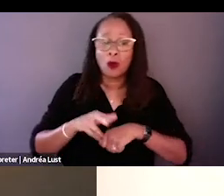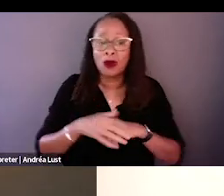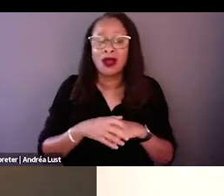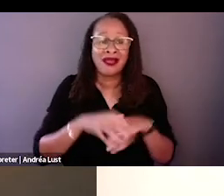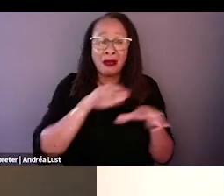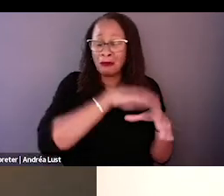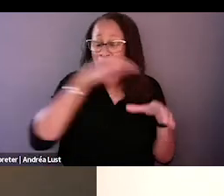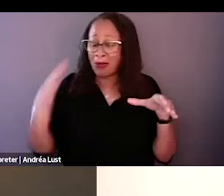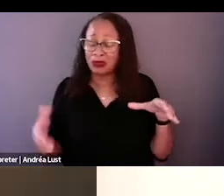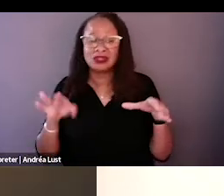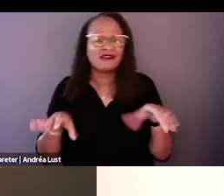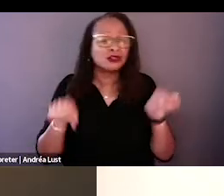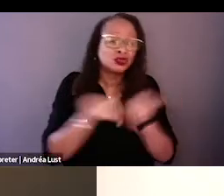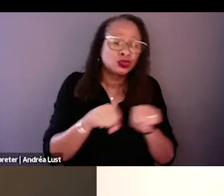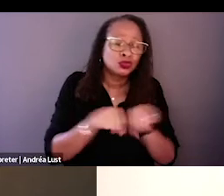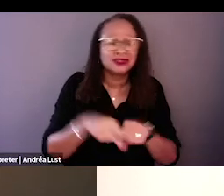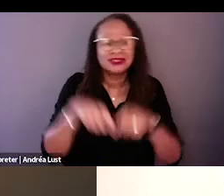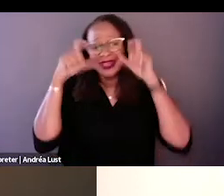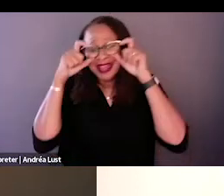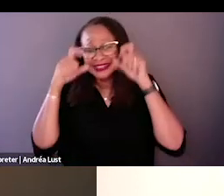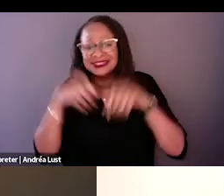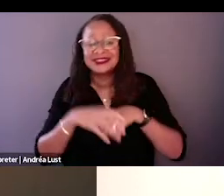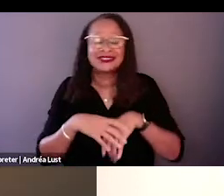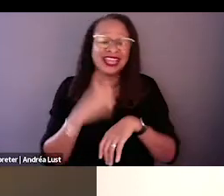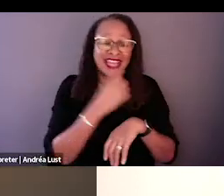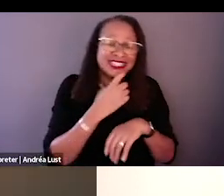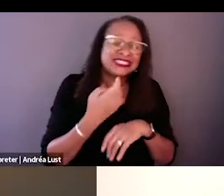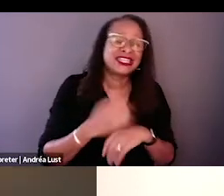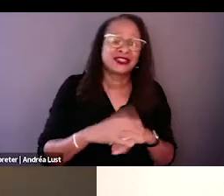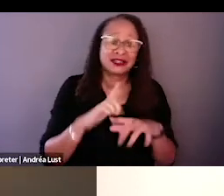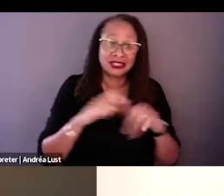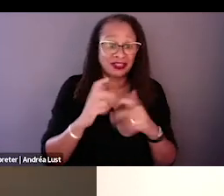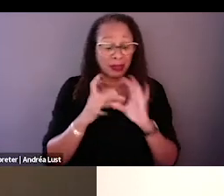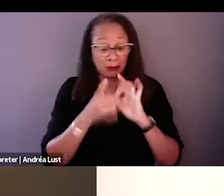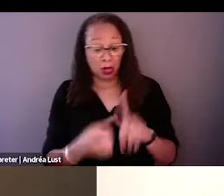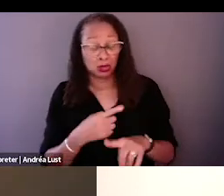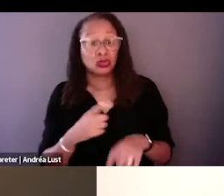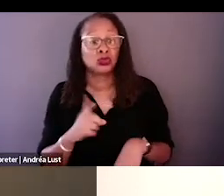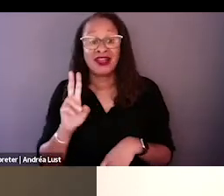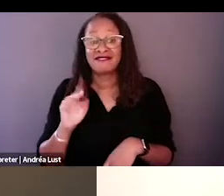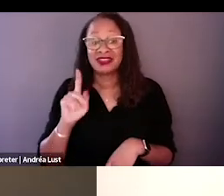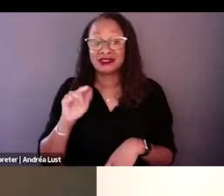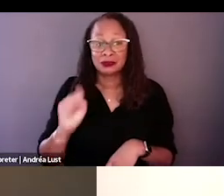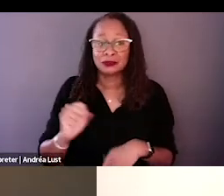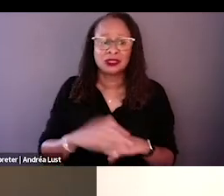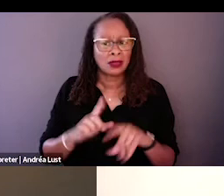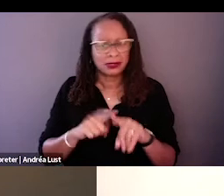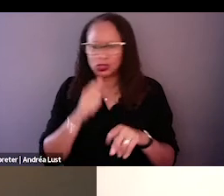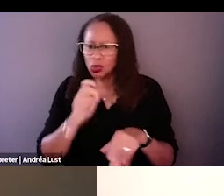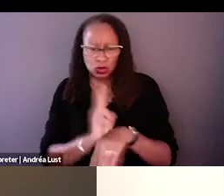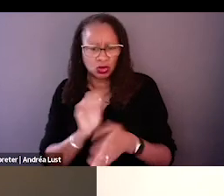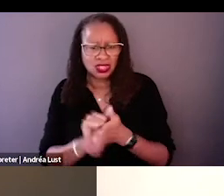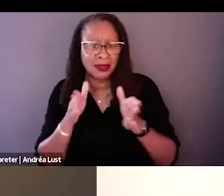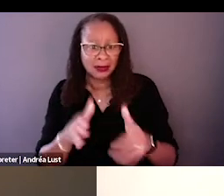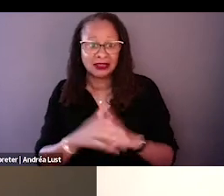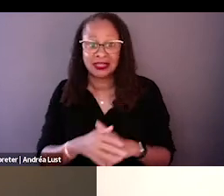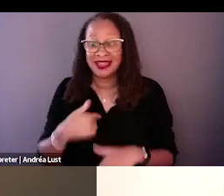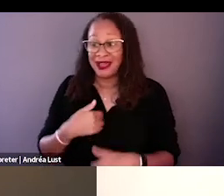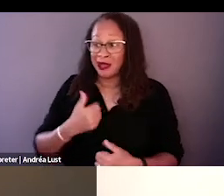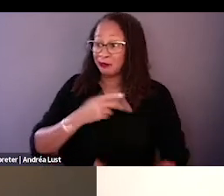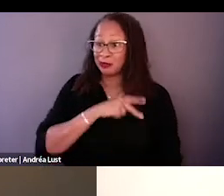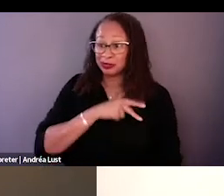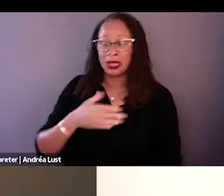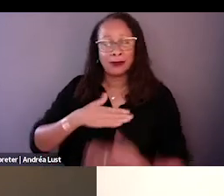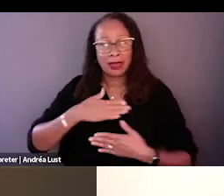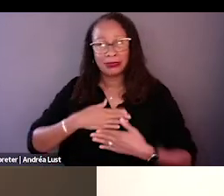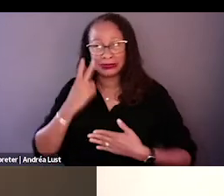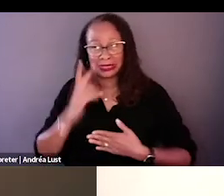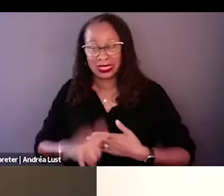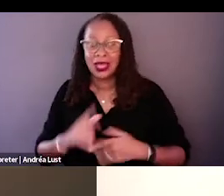a way, extra ordinary, puts enormous pressure on the images, and also, first, when you look at these